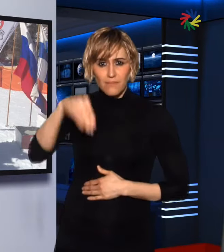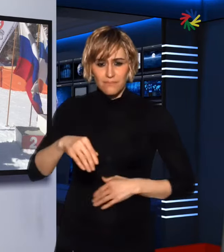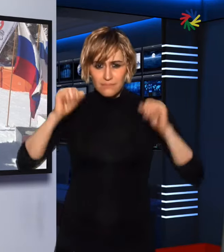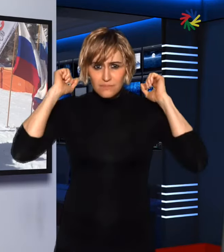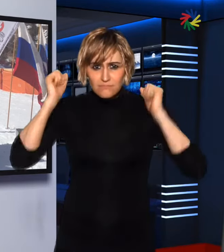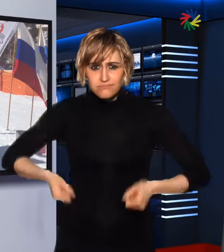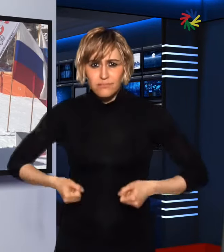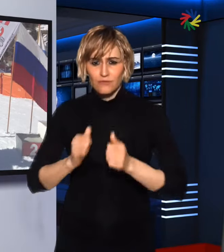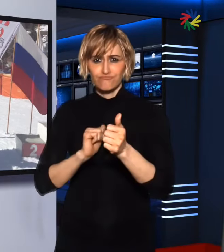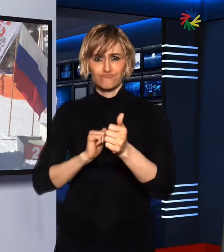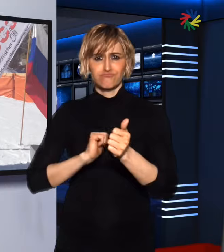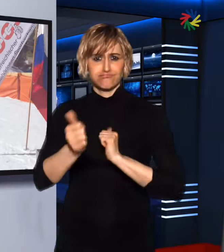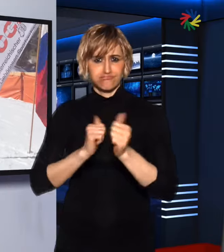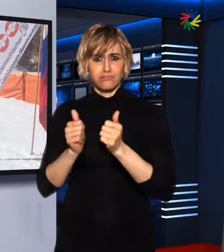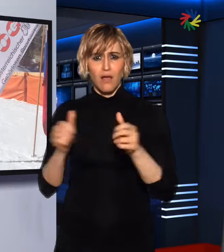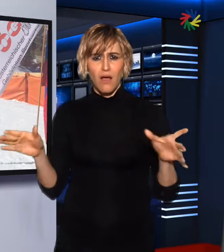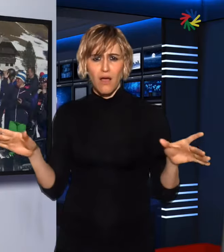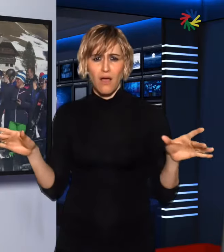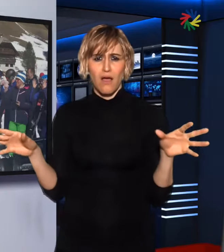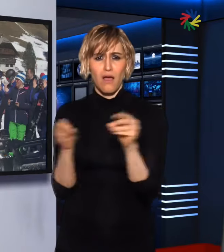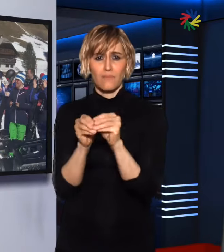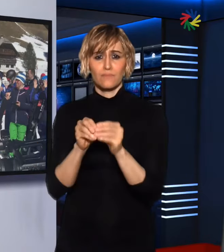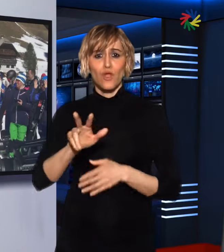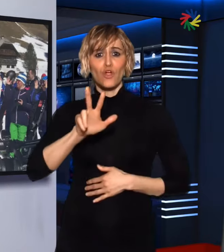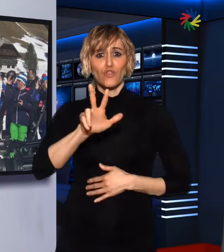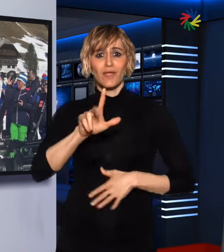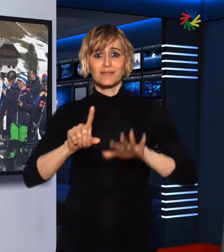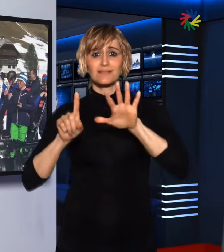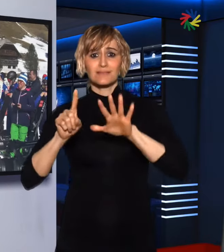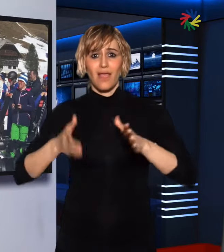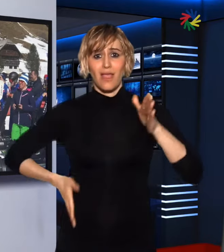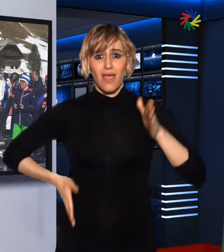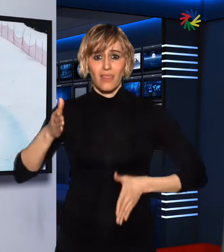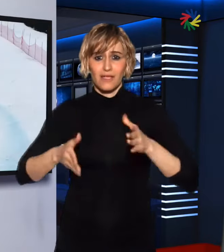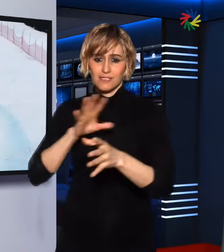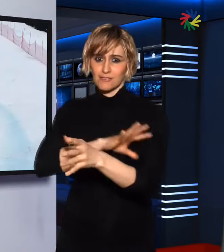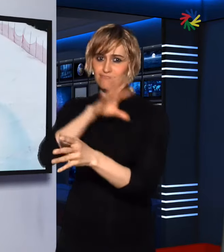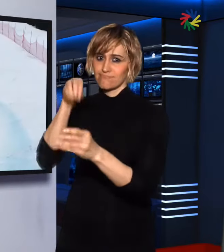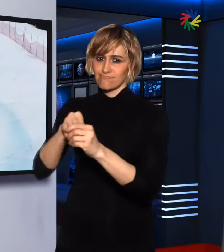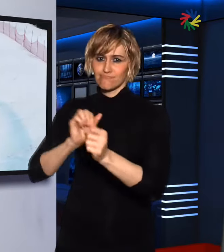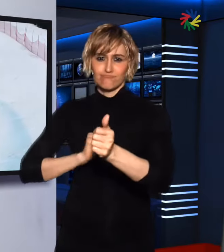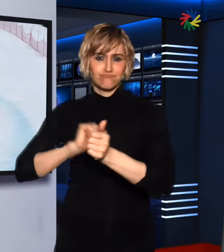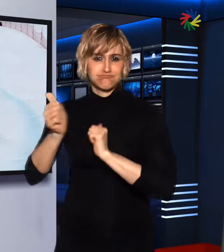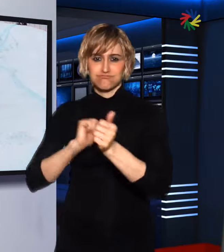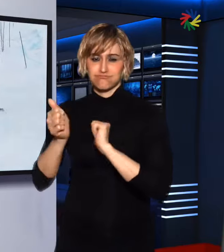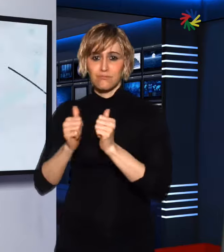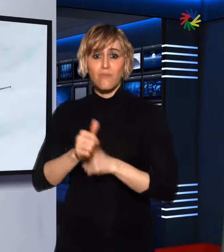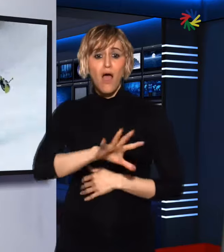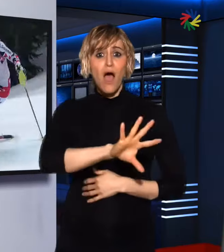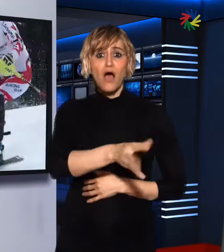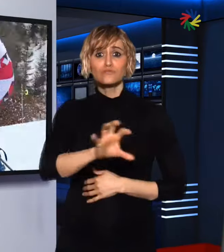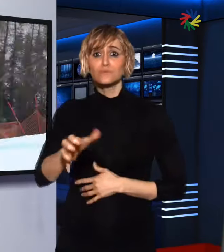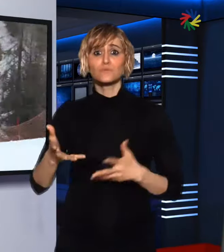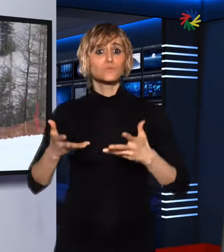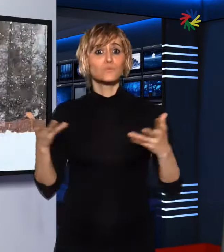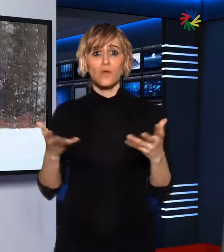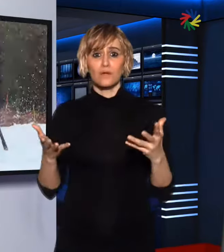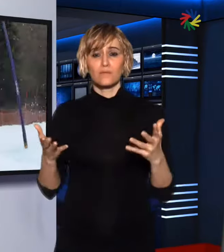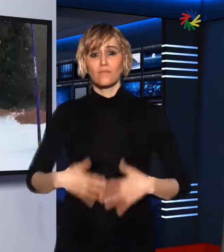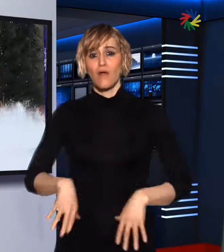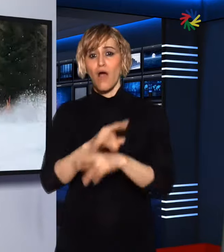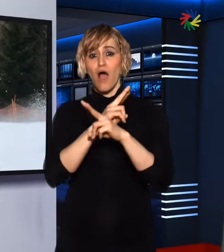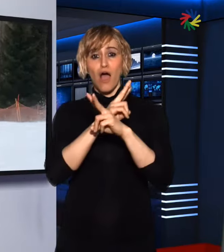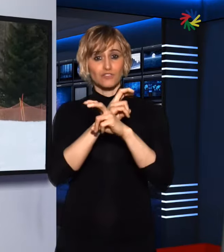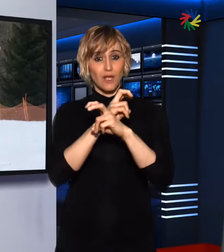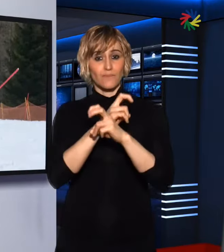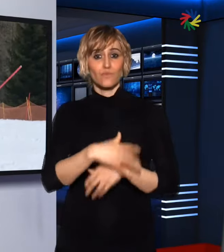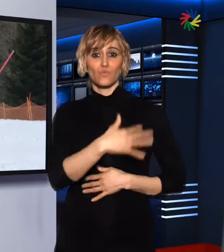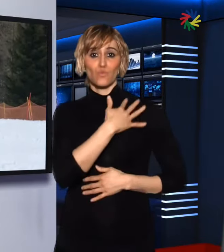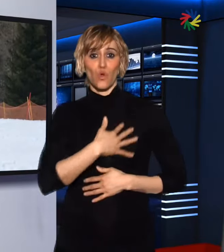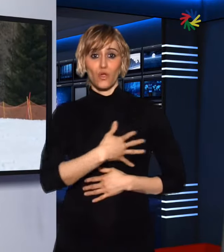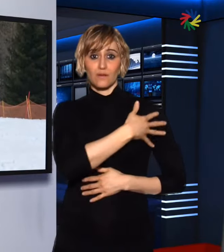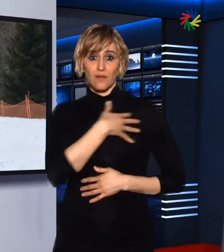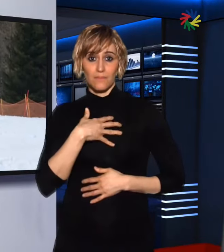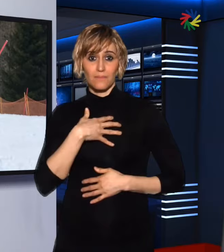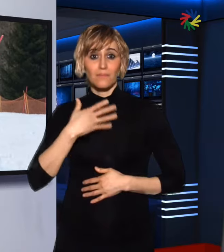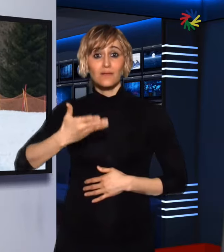A total of 36 athletes from Austria, Croatia,